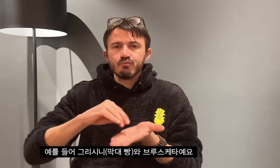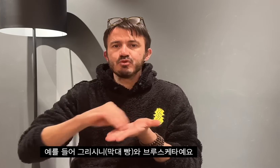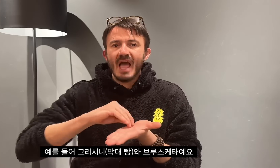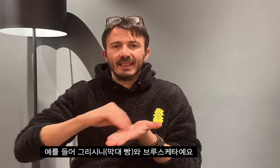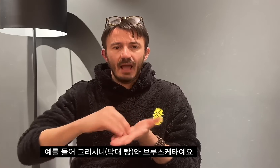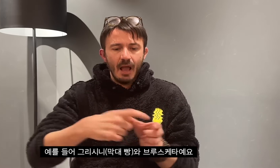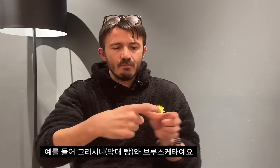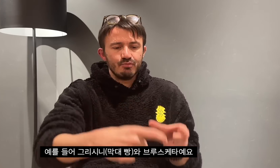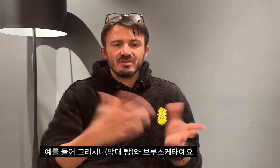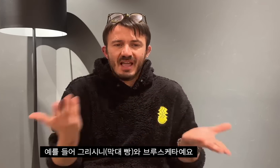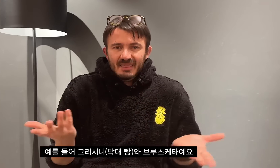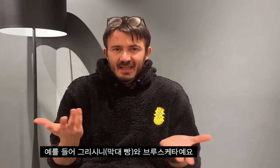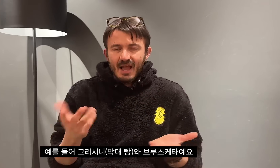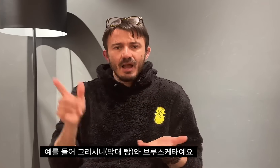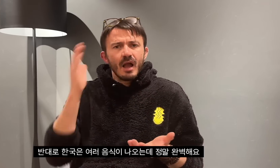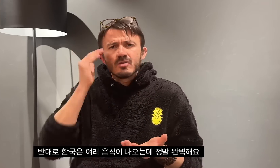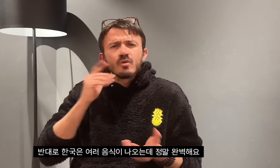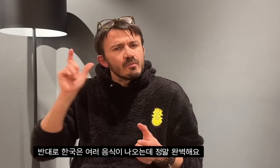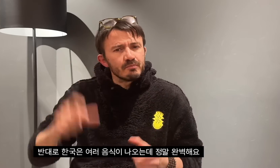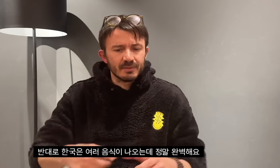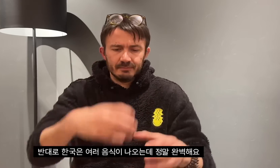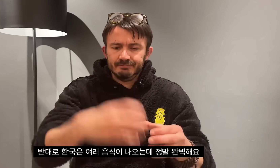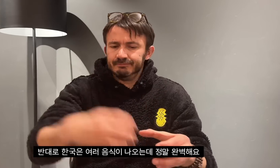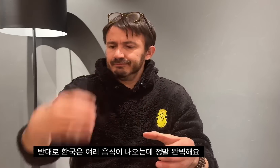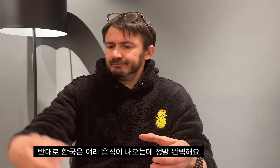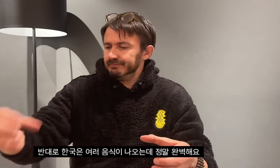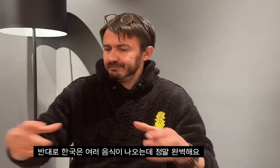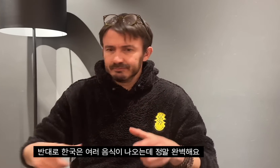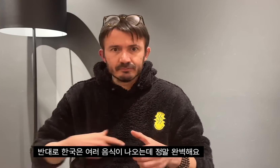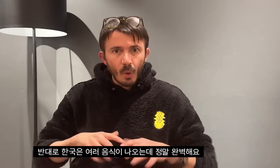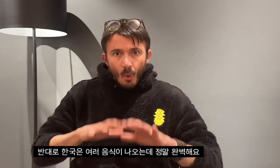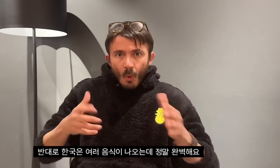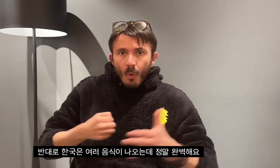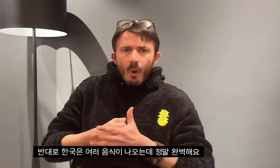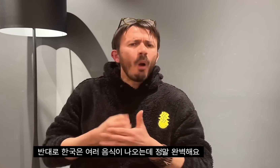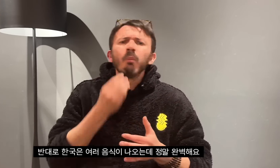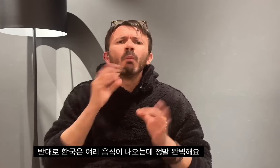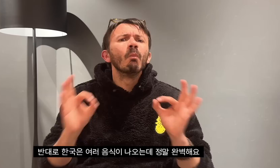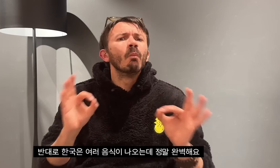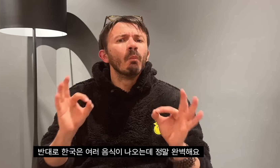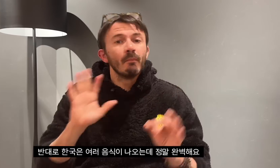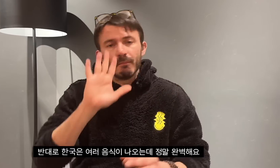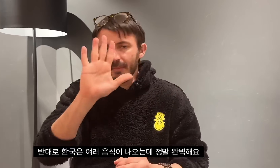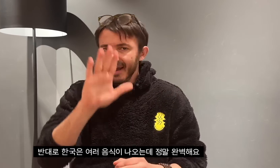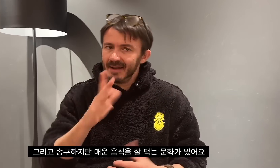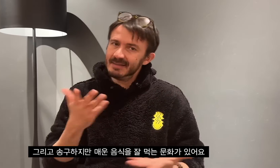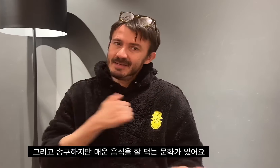as well as grissini (bread sticks) and bruschetta. Korean side dishes may seem like a lot, but they are perfect.